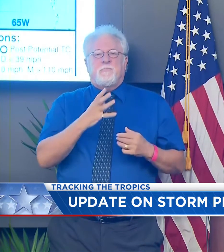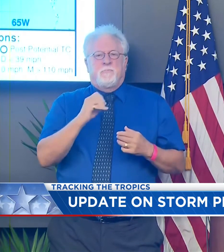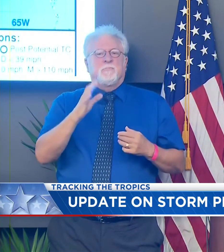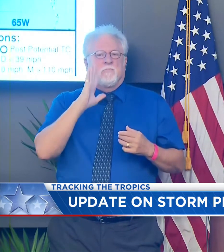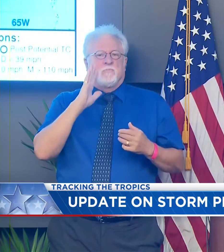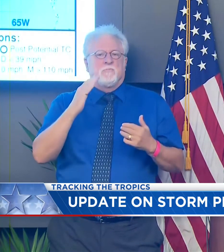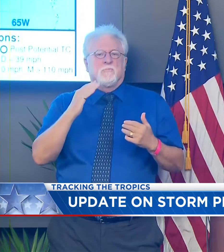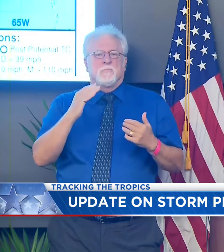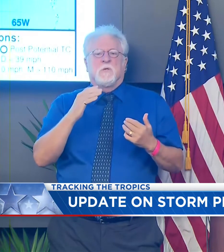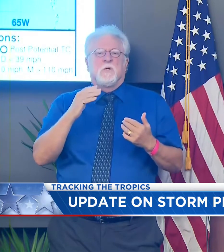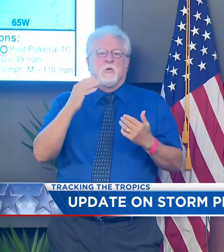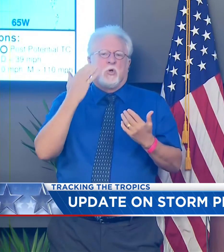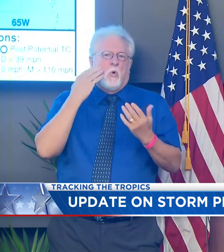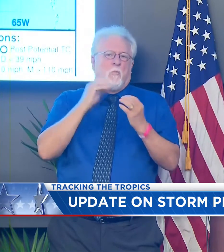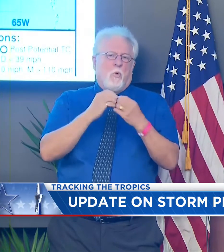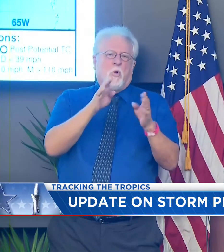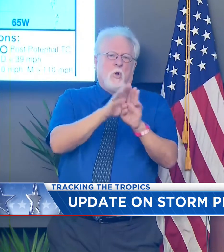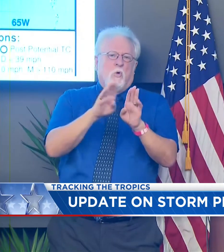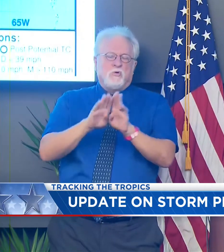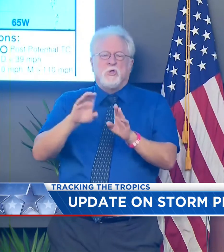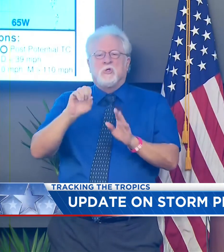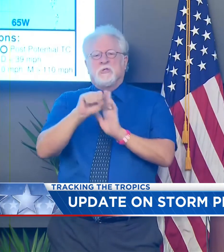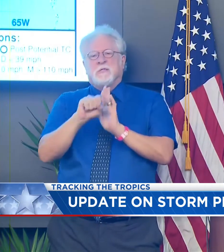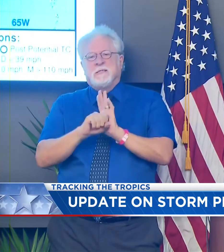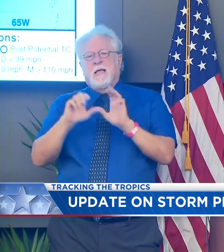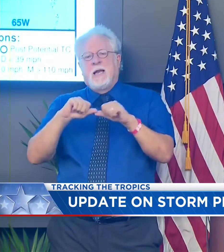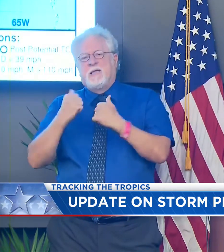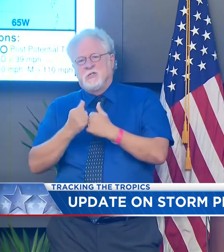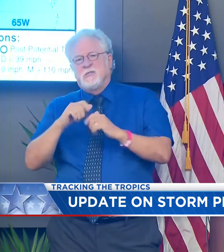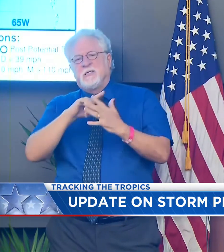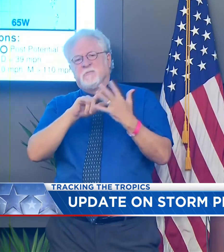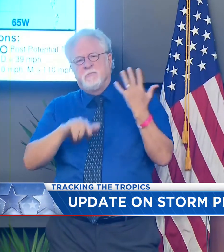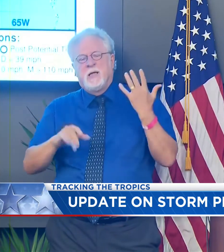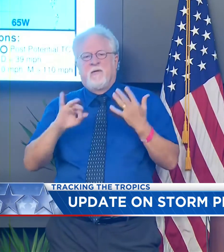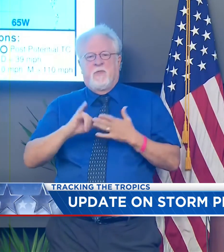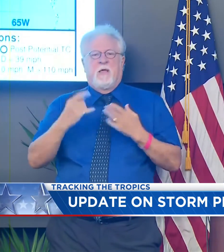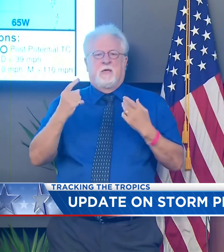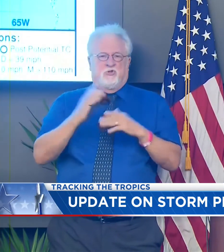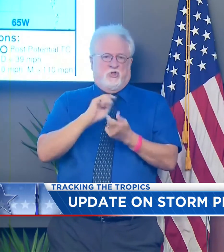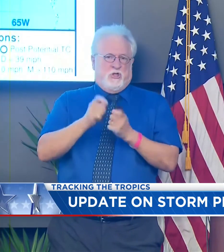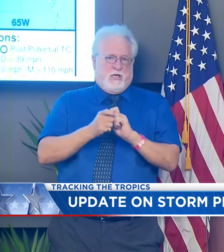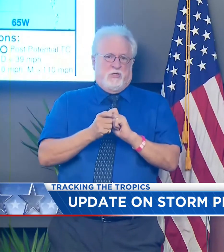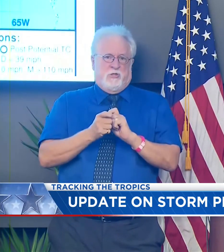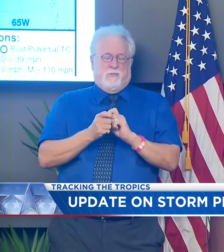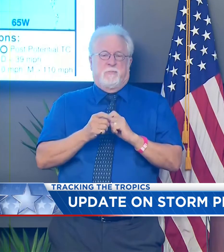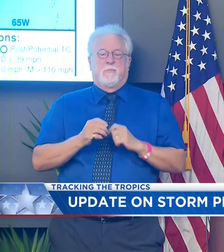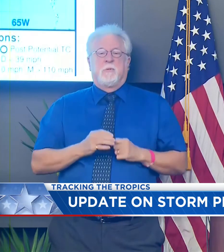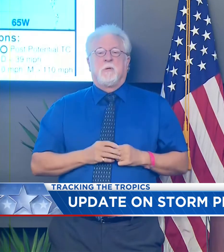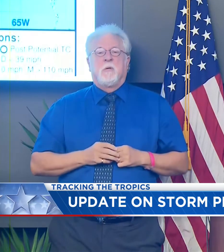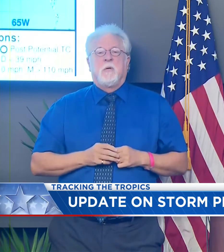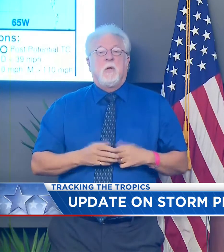NOT JUST ON THE WEATHER BUT ON OUR PREPARATIONS ACROSS THE STATE OF LOUISIANA. WE'LL HAVE UPDATES ON CLOSURES